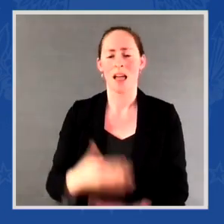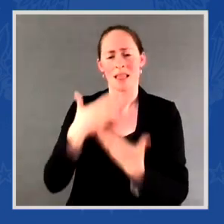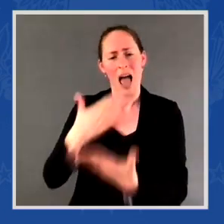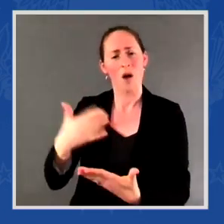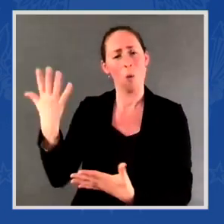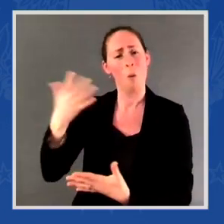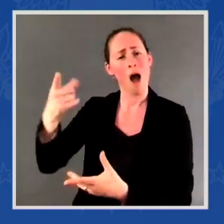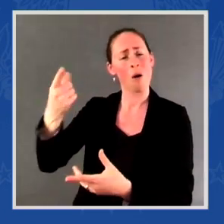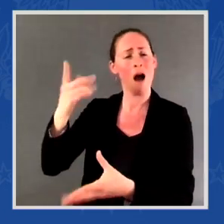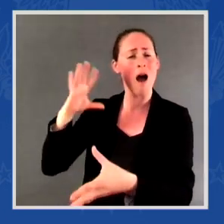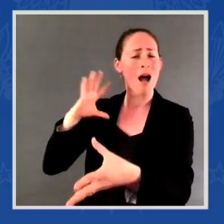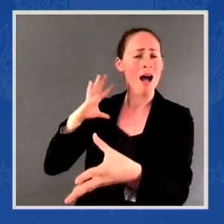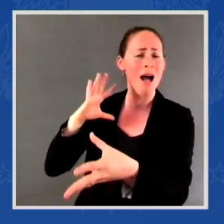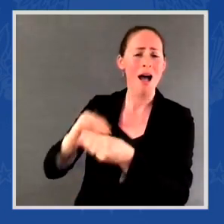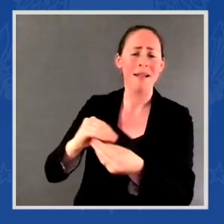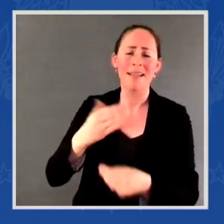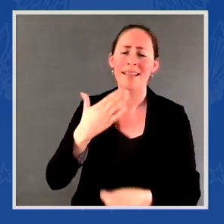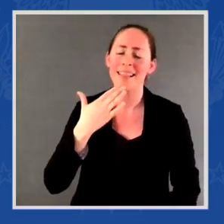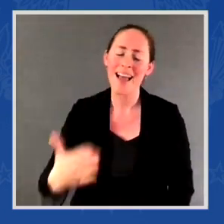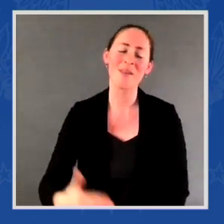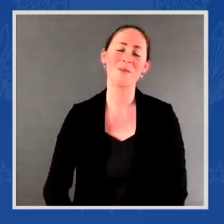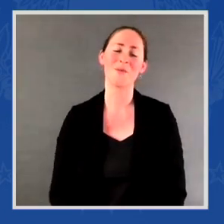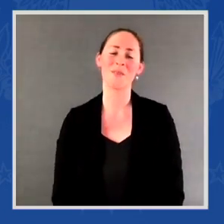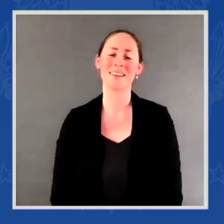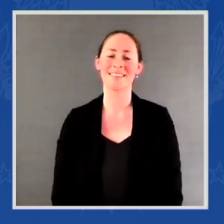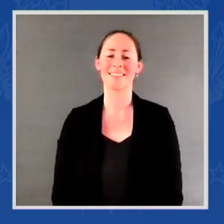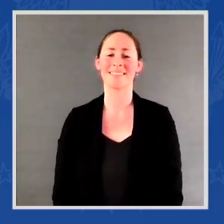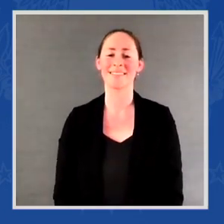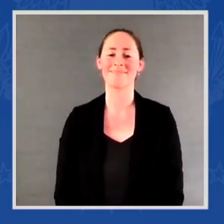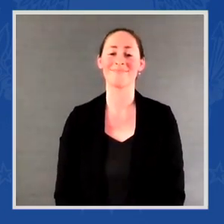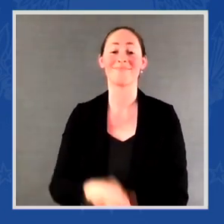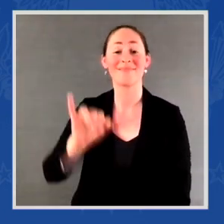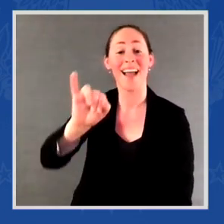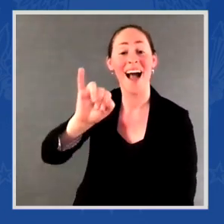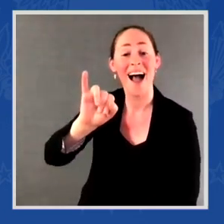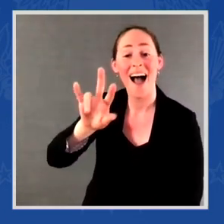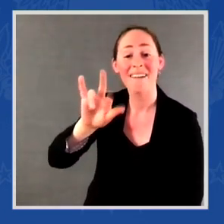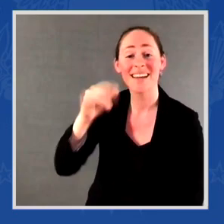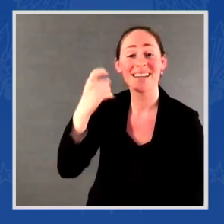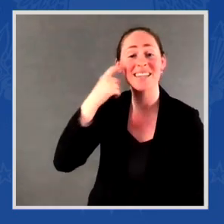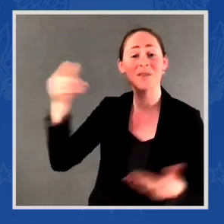Ive, I thank you for that introduction, you know, and for everything you're doing.